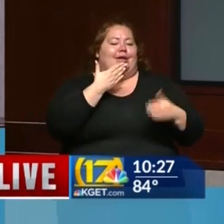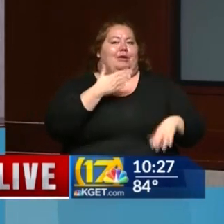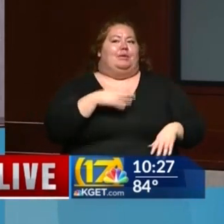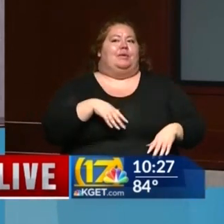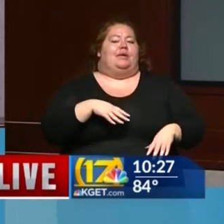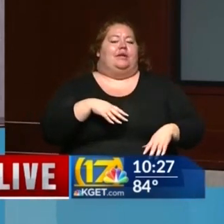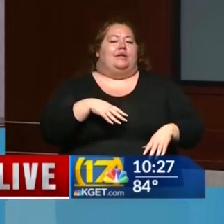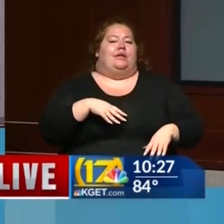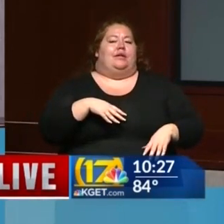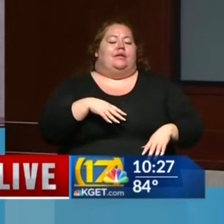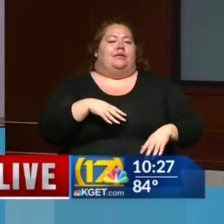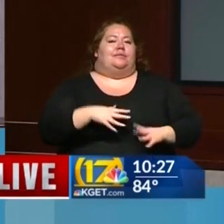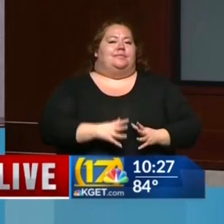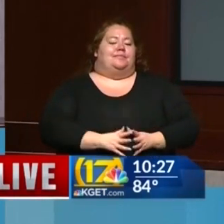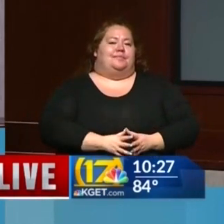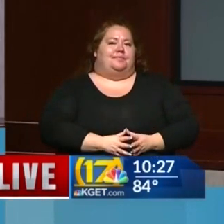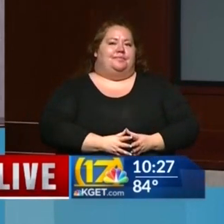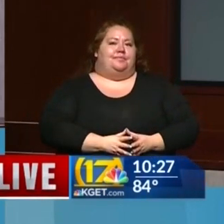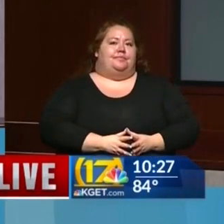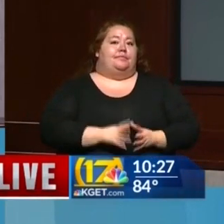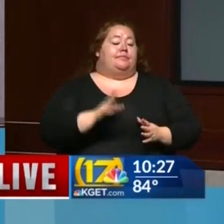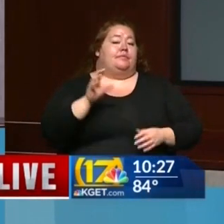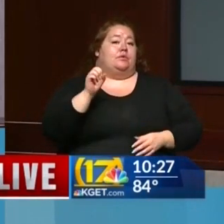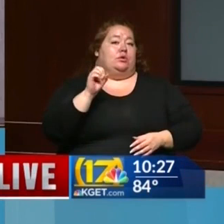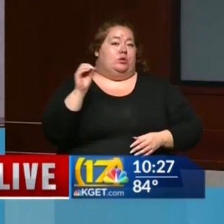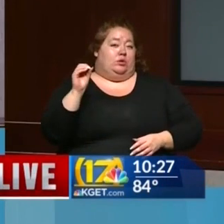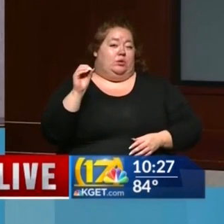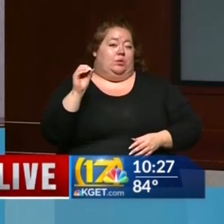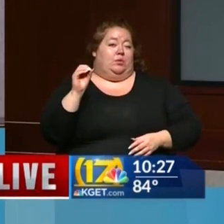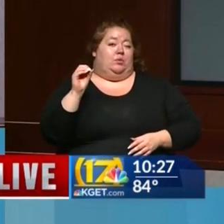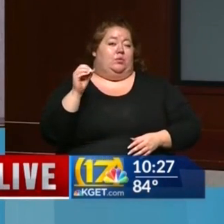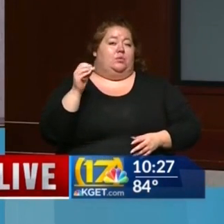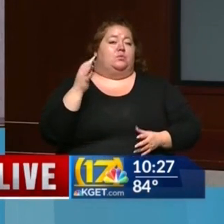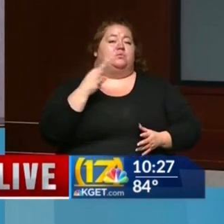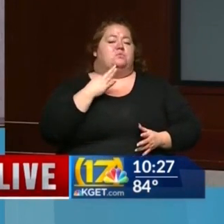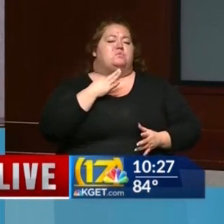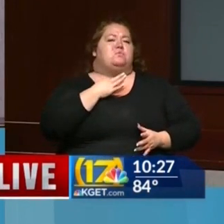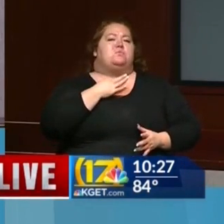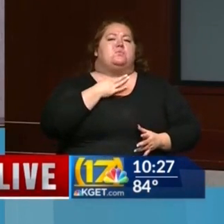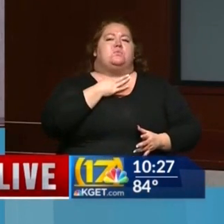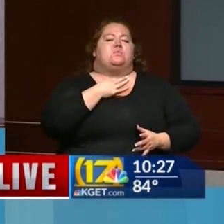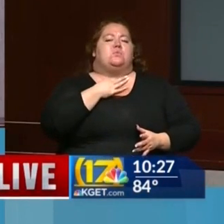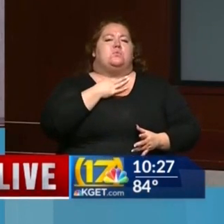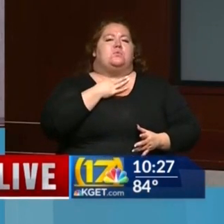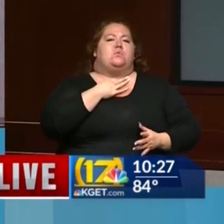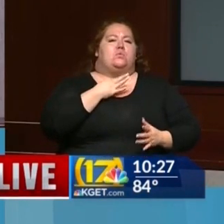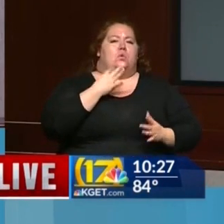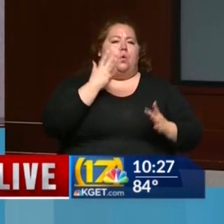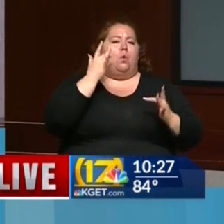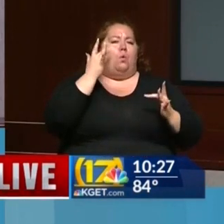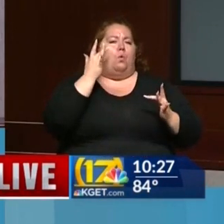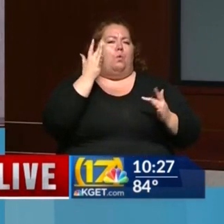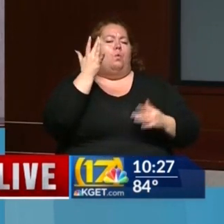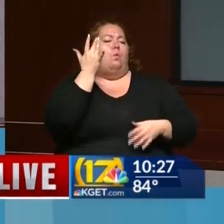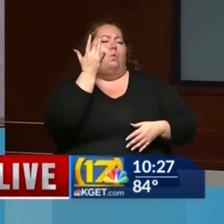I BELIEVE WE HAVE BREE ON THE LINE; DO WE HAVE ANY QUESTIONS? GOOD MORNING. THANK YOU FOR TAKING THIS QUESTION.